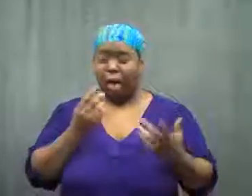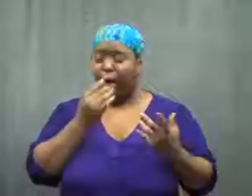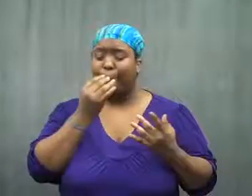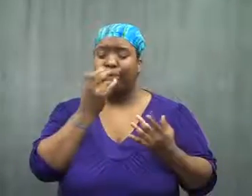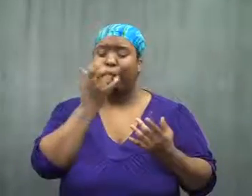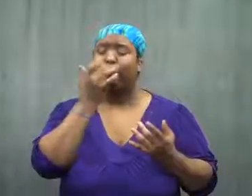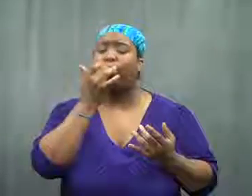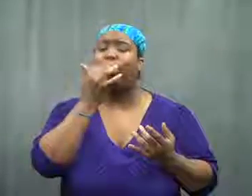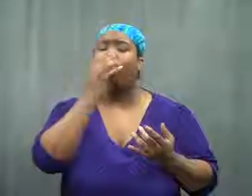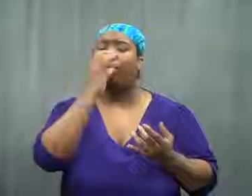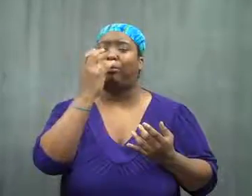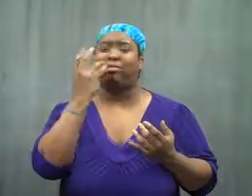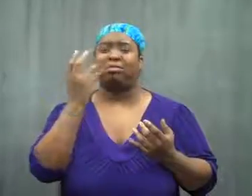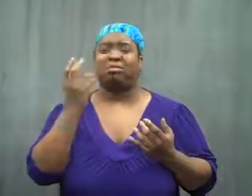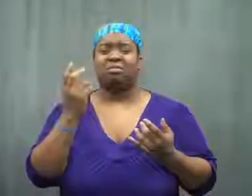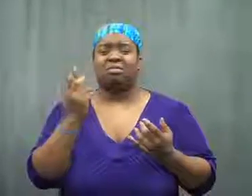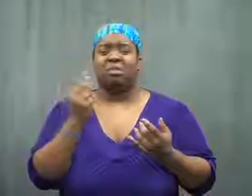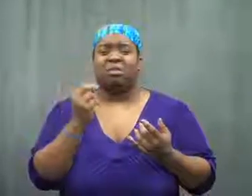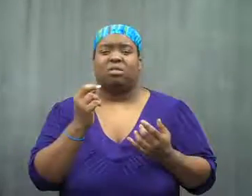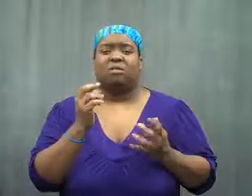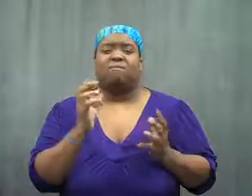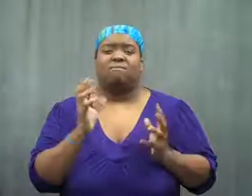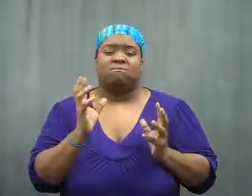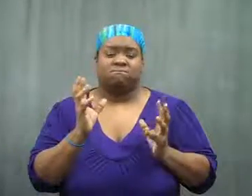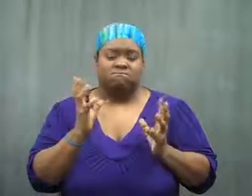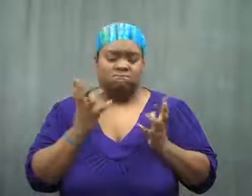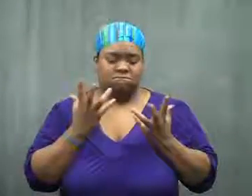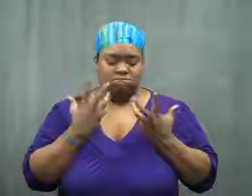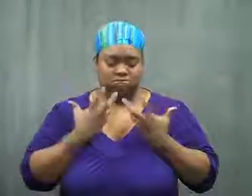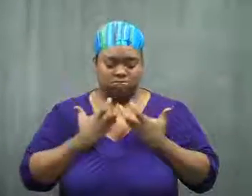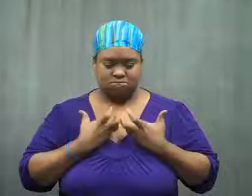And here I licked my fingers too. Ohhhhh.